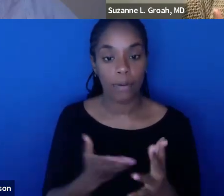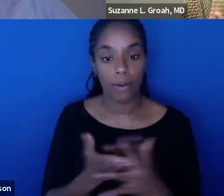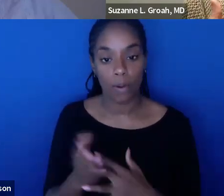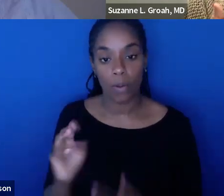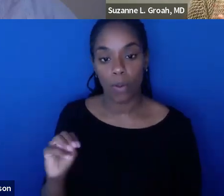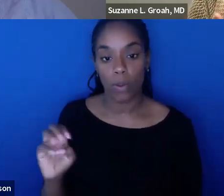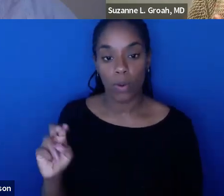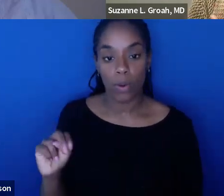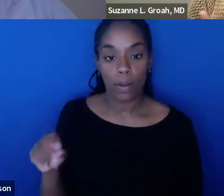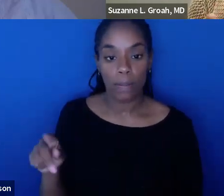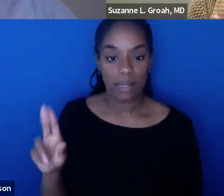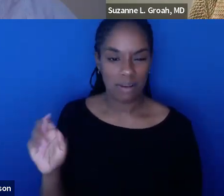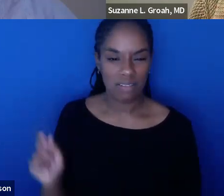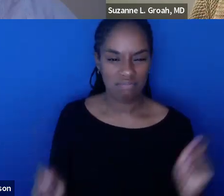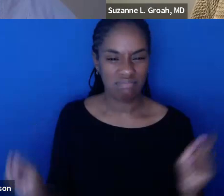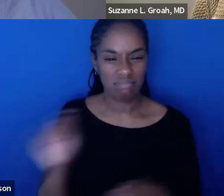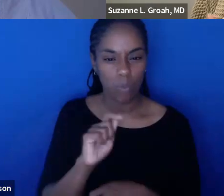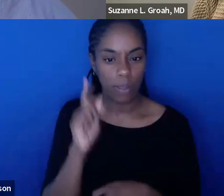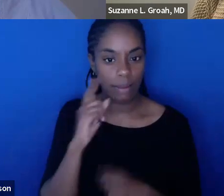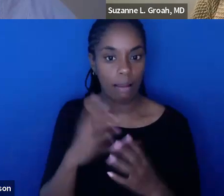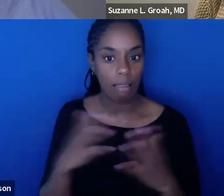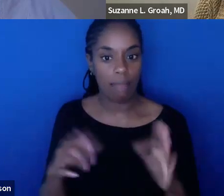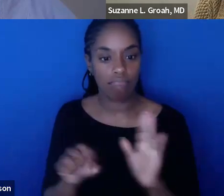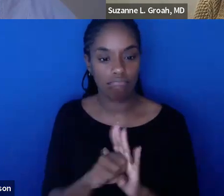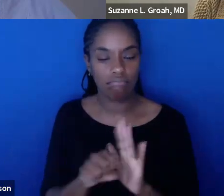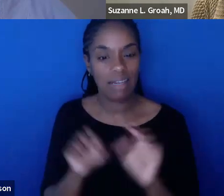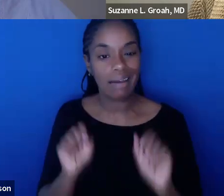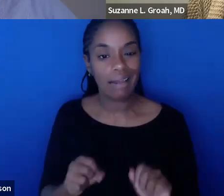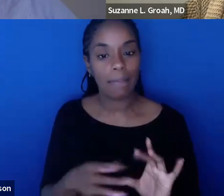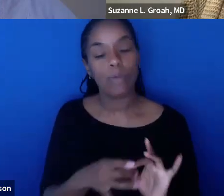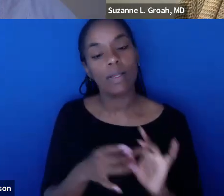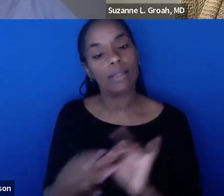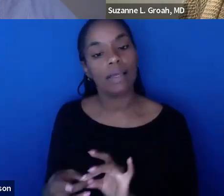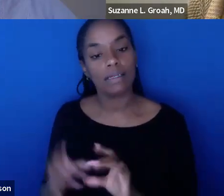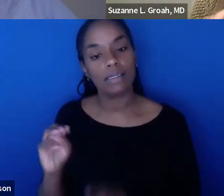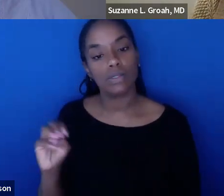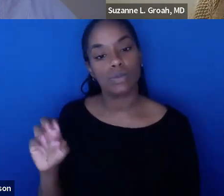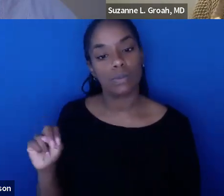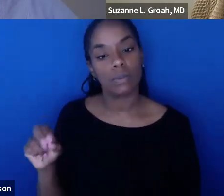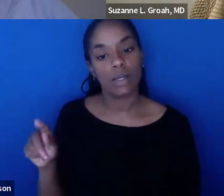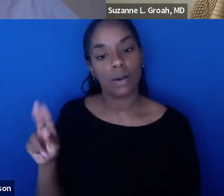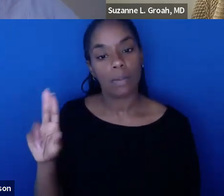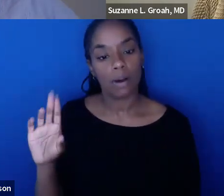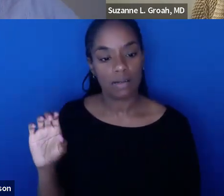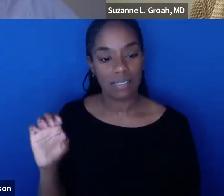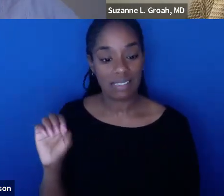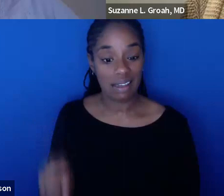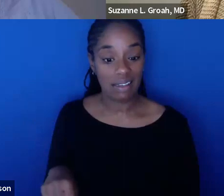So we're thinking a lot of those symptoms can be related to menopause and can be Lactobacillus-related.